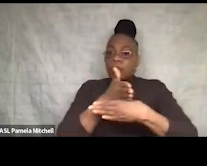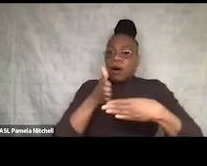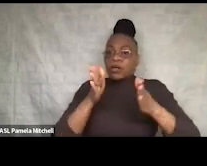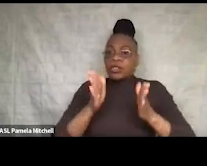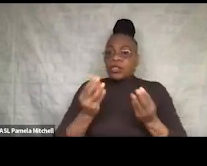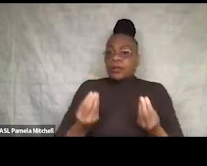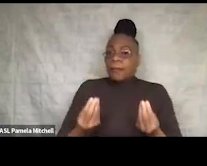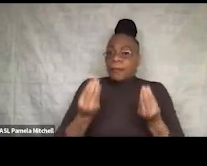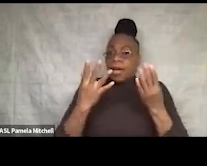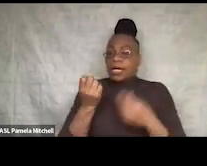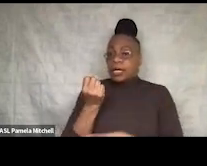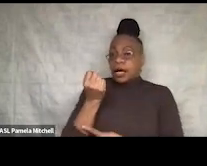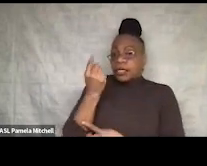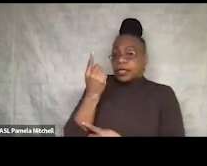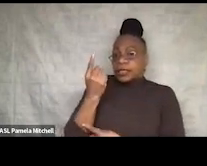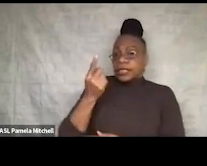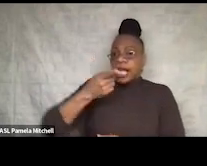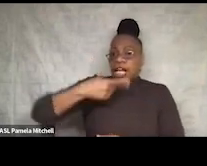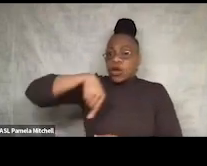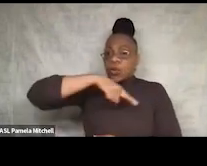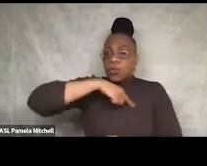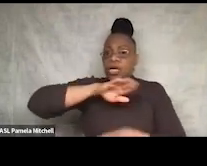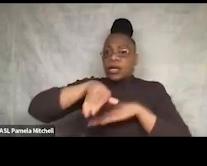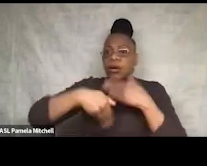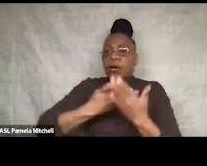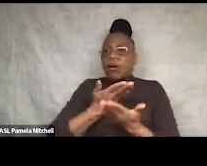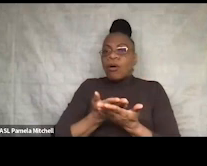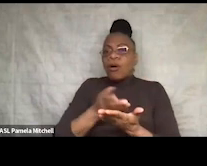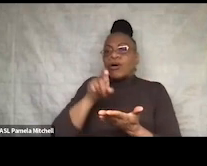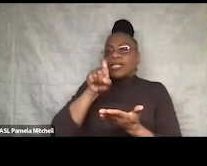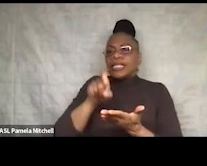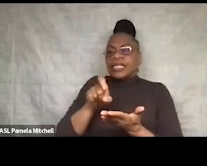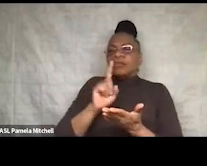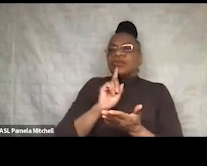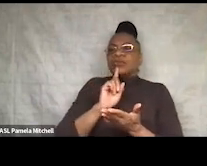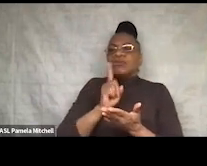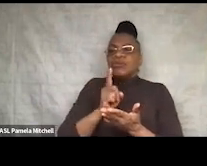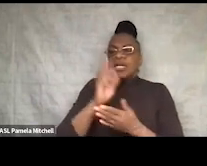understanding that we all need to create sort of the same vibe